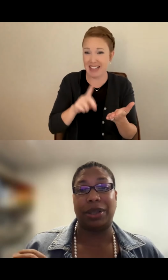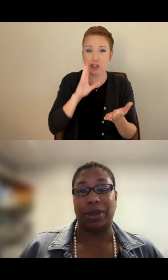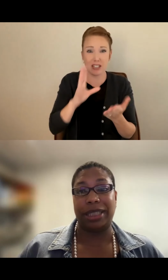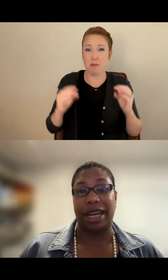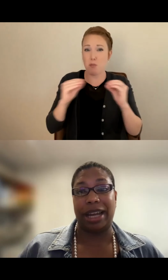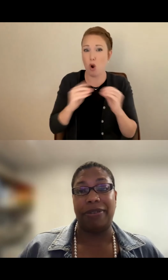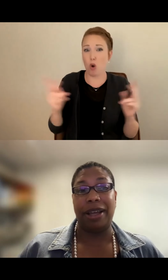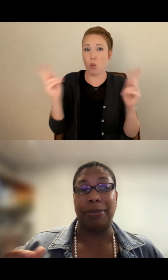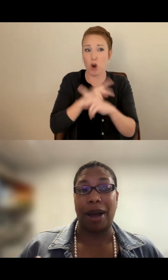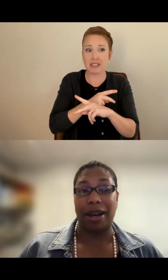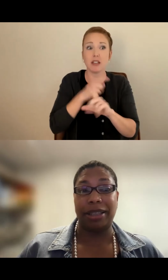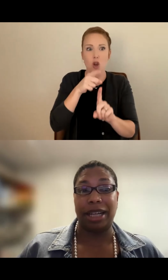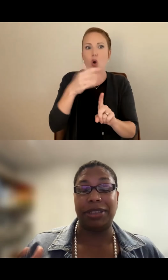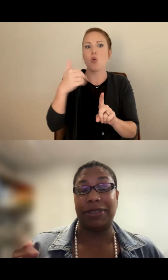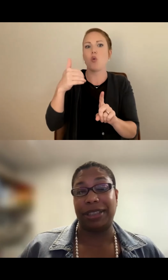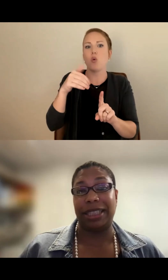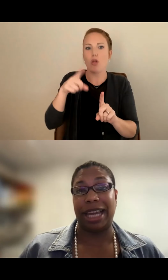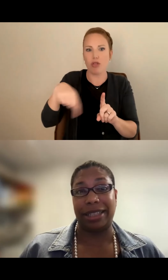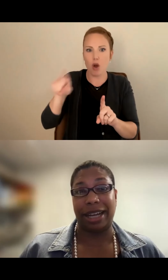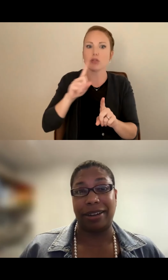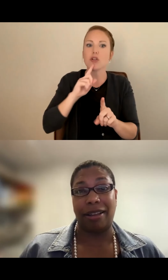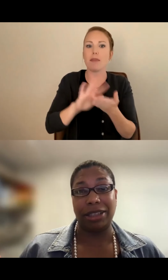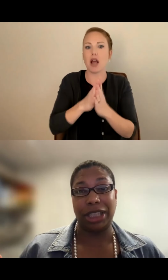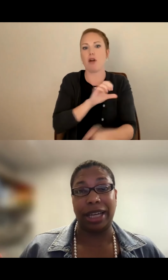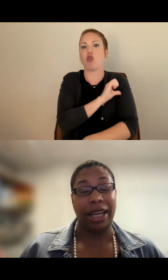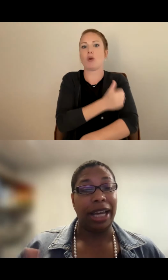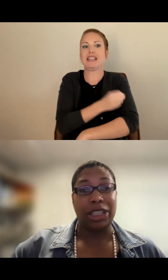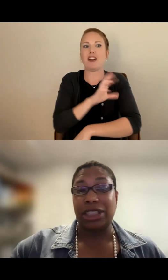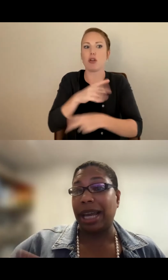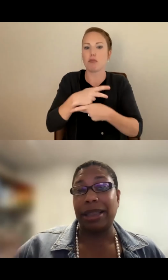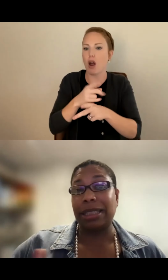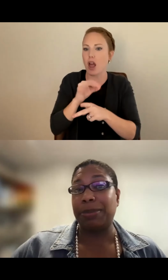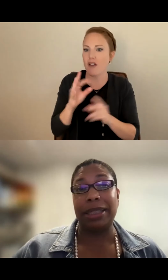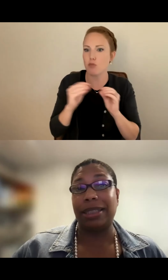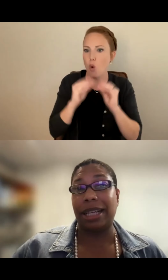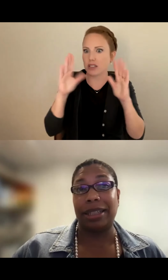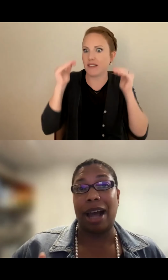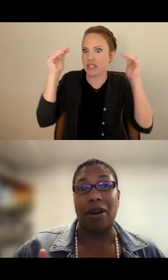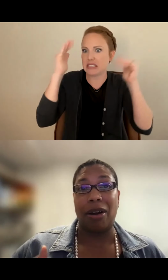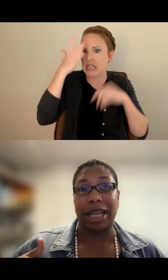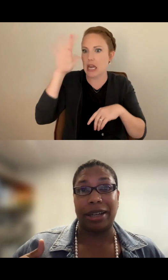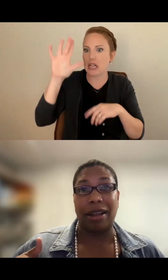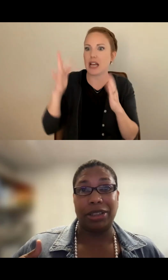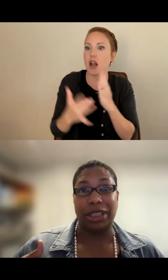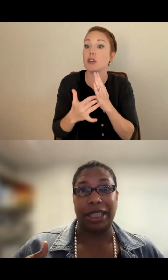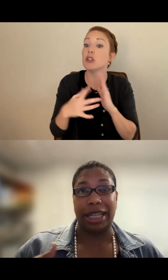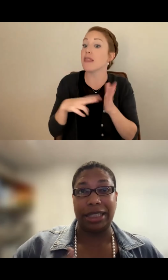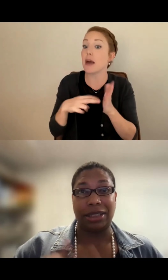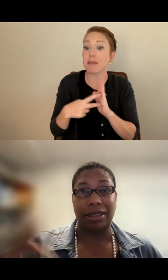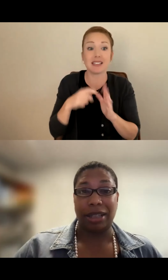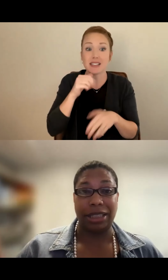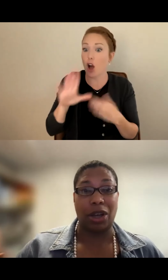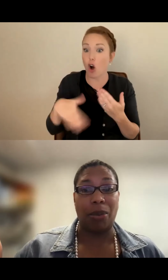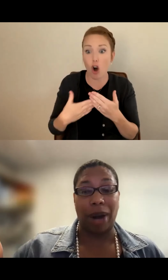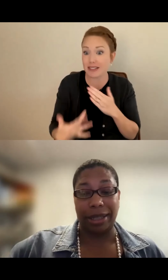authoritative, the product of sophisticated technology. This means that not all technology is all right.